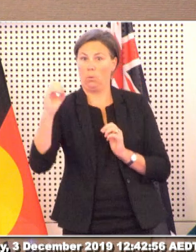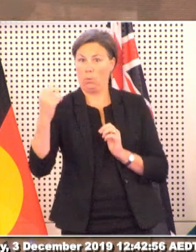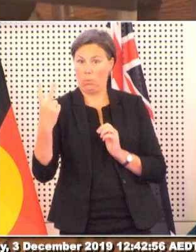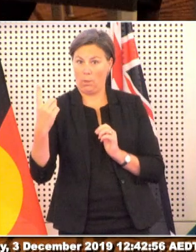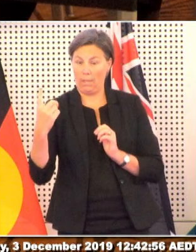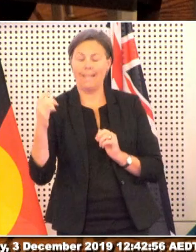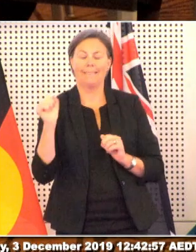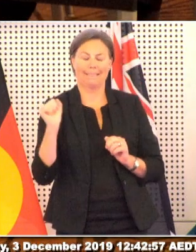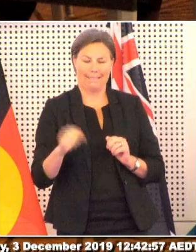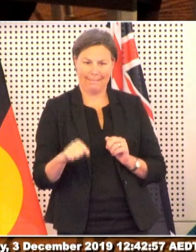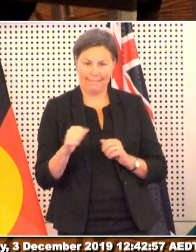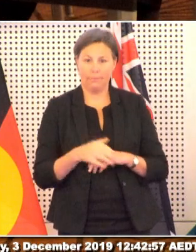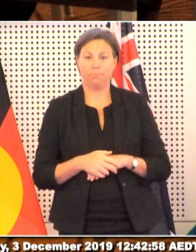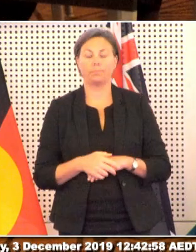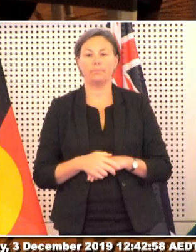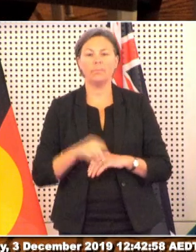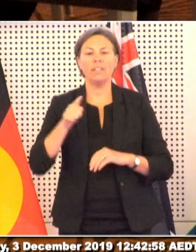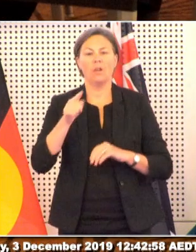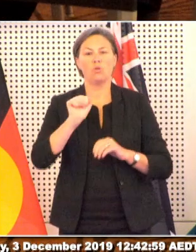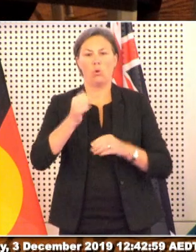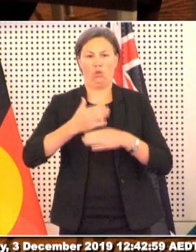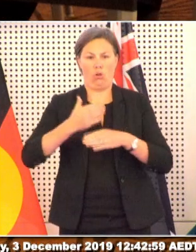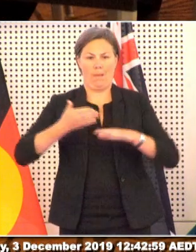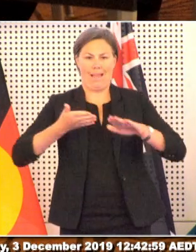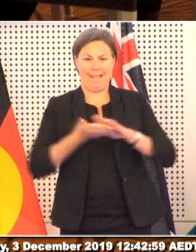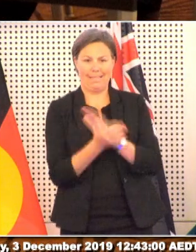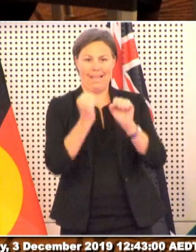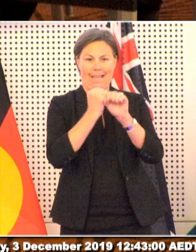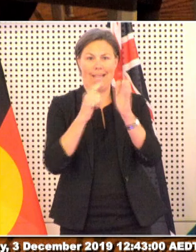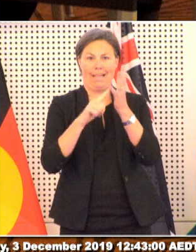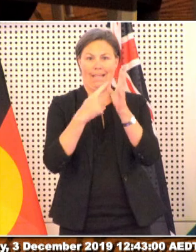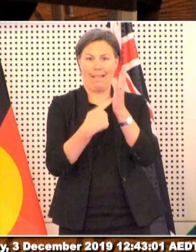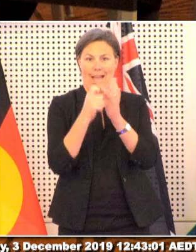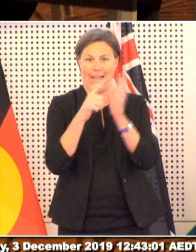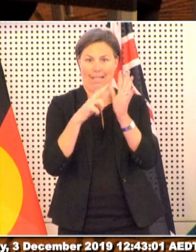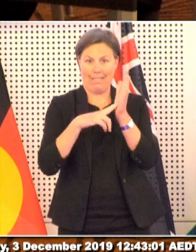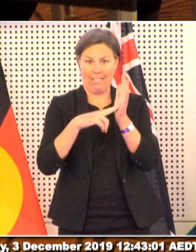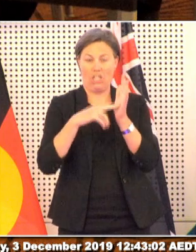Guardianship and Administration Act of 1986. Yes.